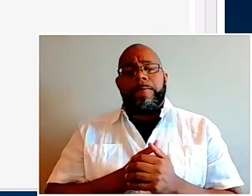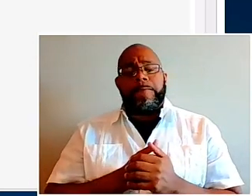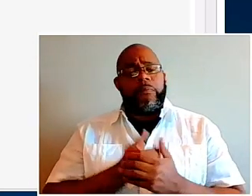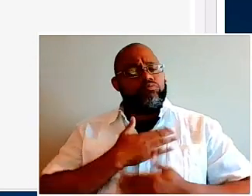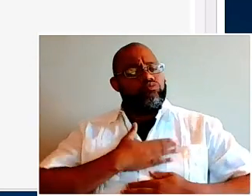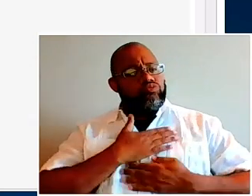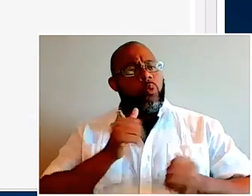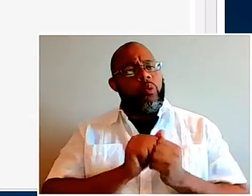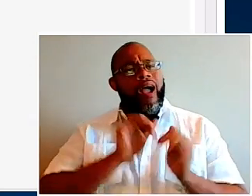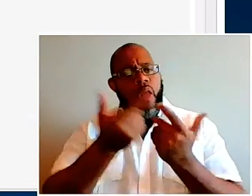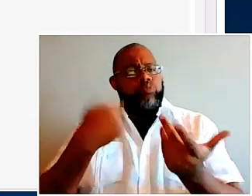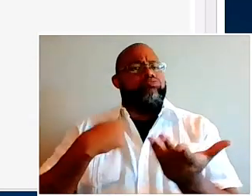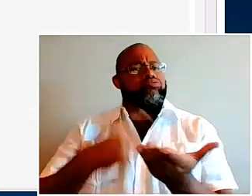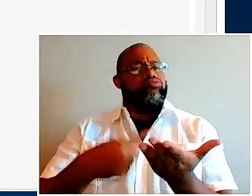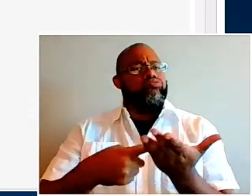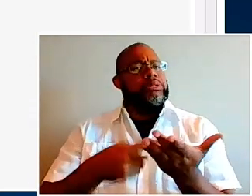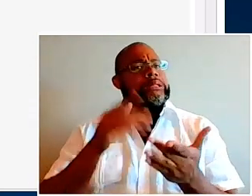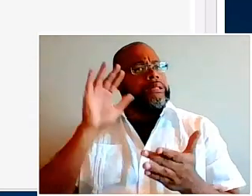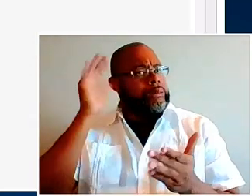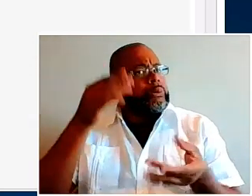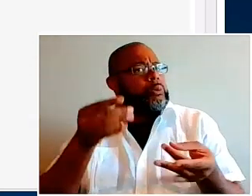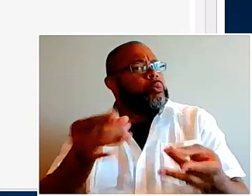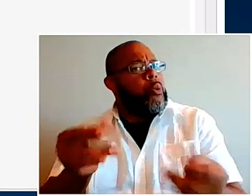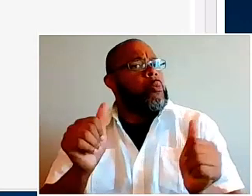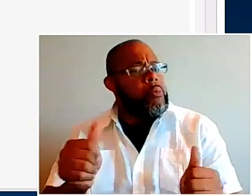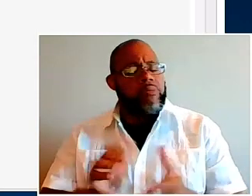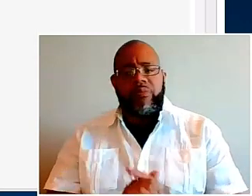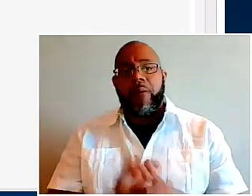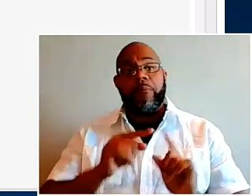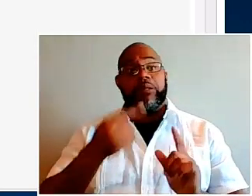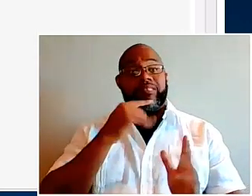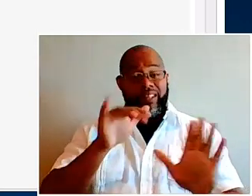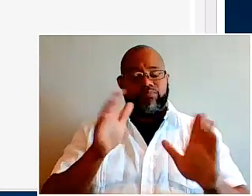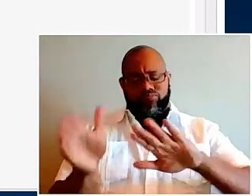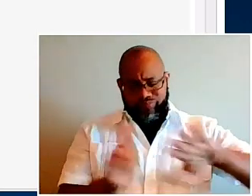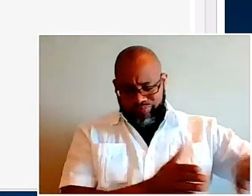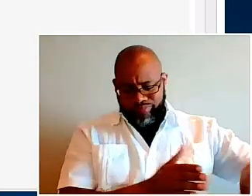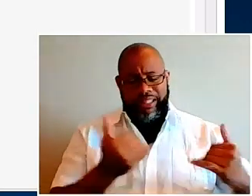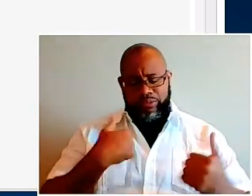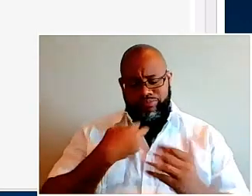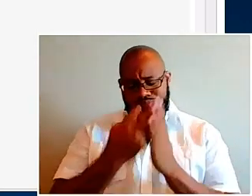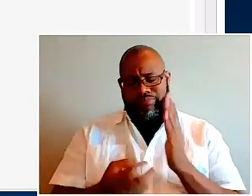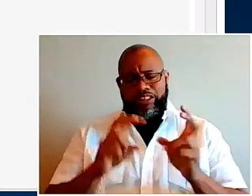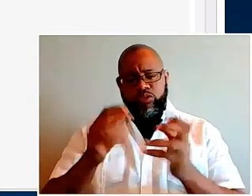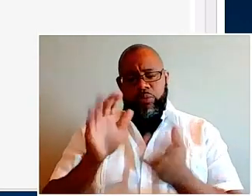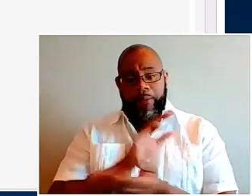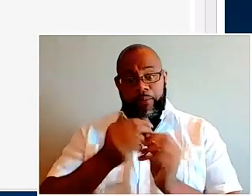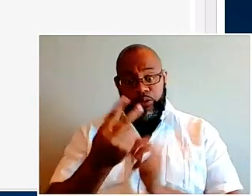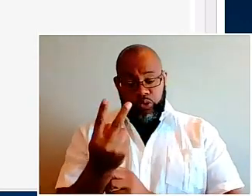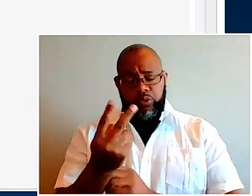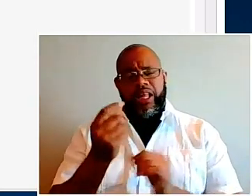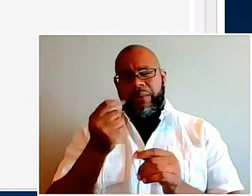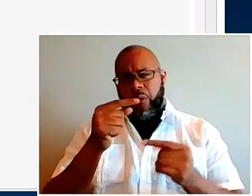of the discussion. So, having said that, let's move into issue paper two. A little bit about what we'll do today.